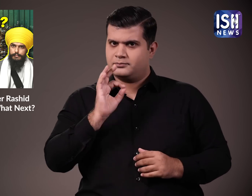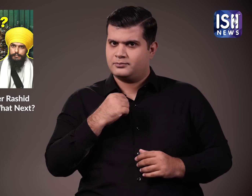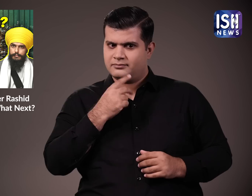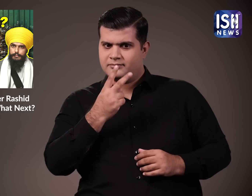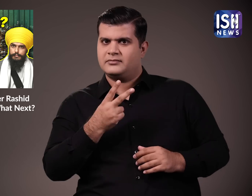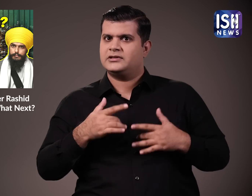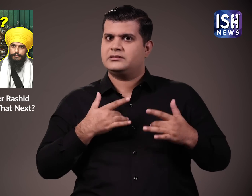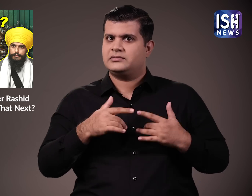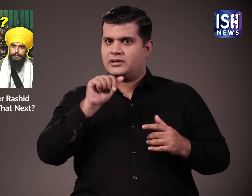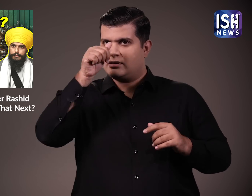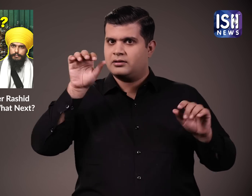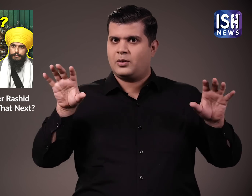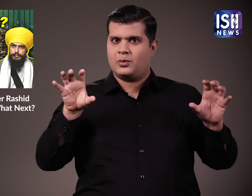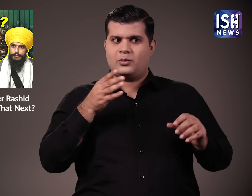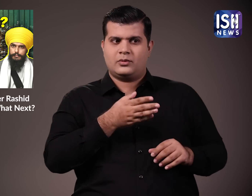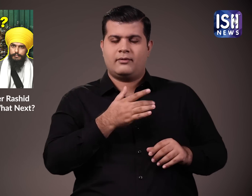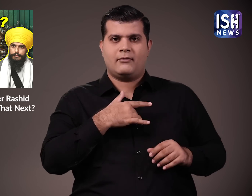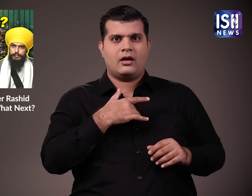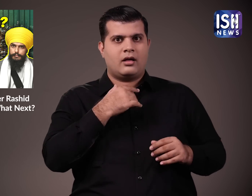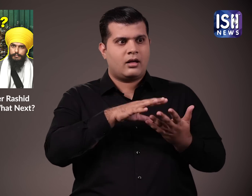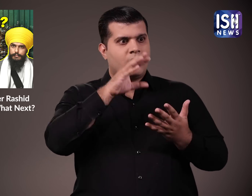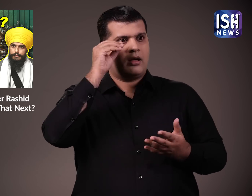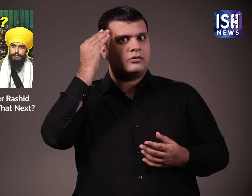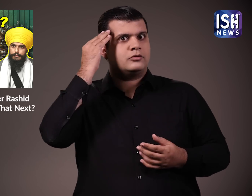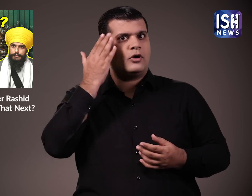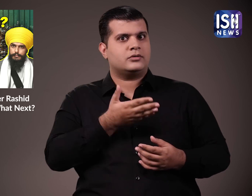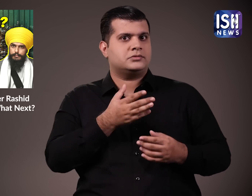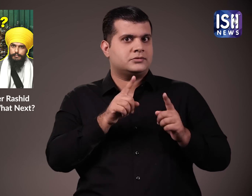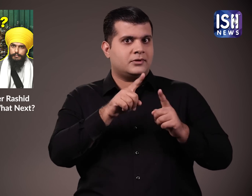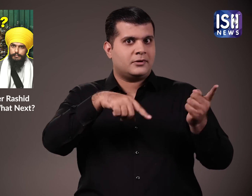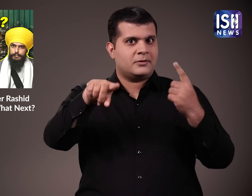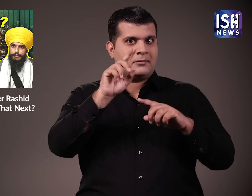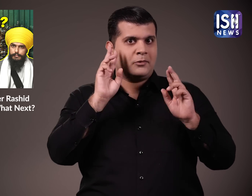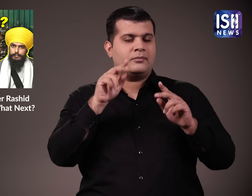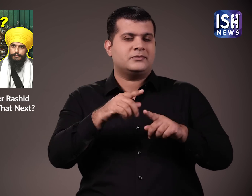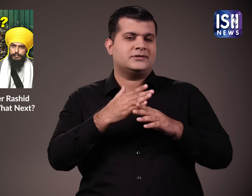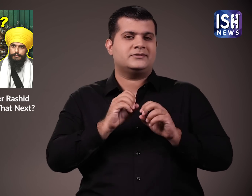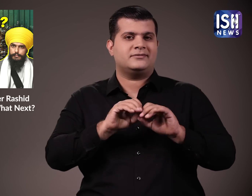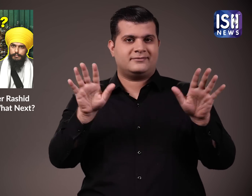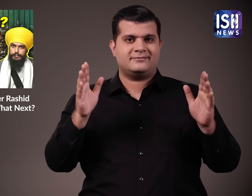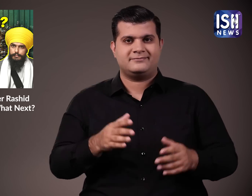It is interesting to know and learn about the Indian Constitution and its rules. I hope you felt the same. Do share the video.